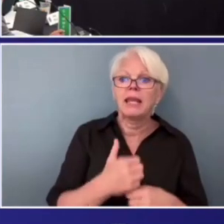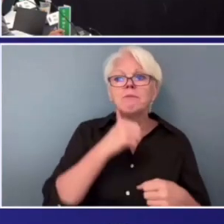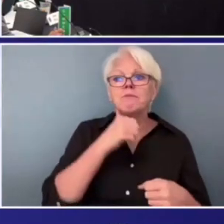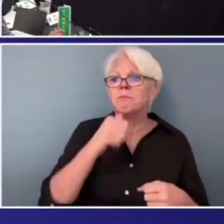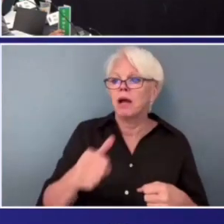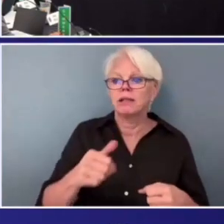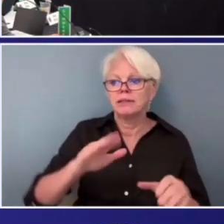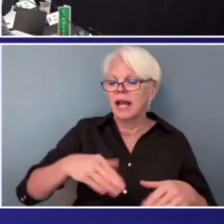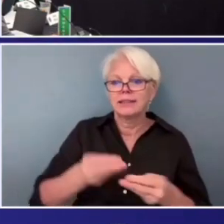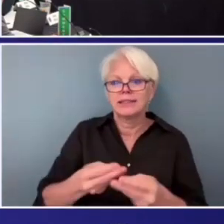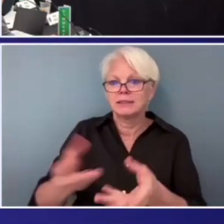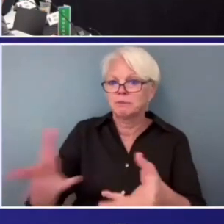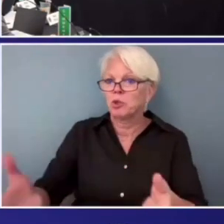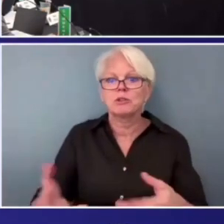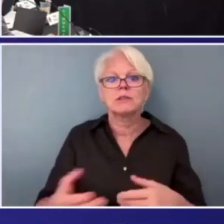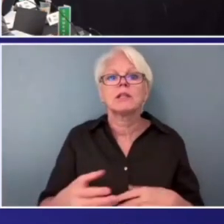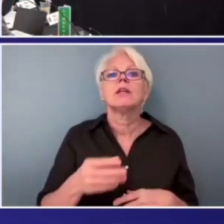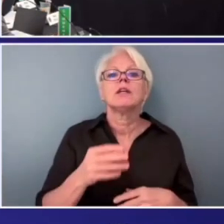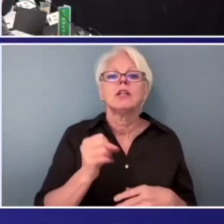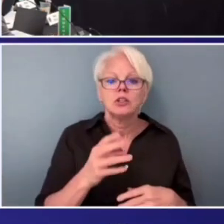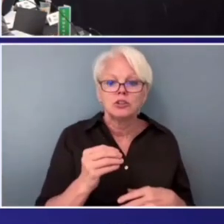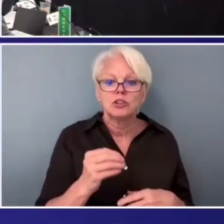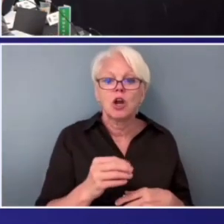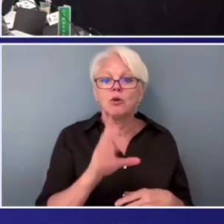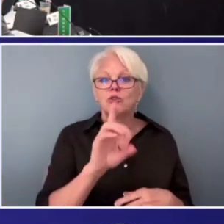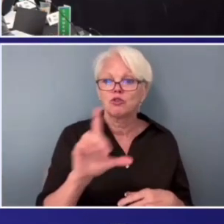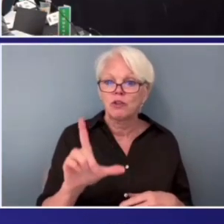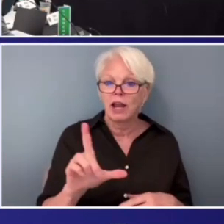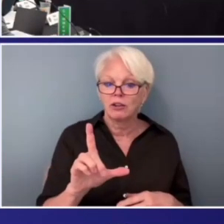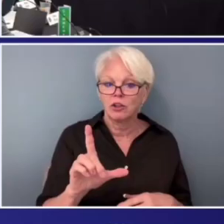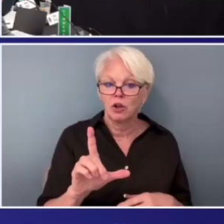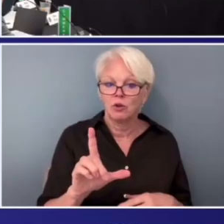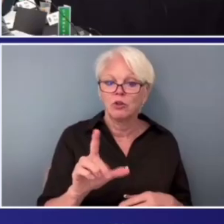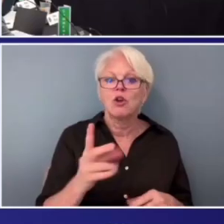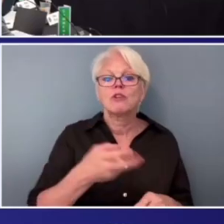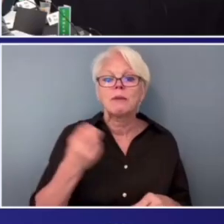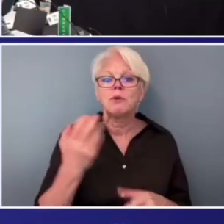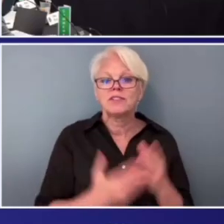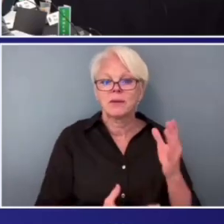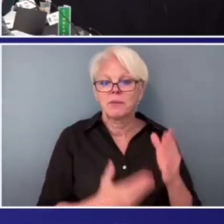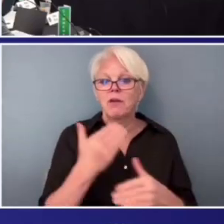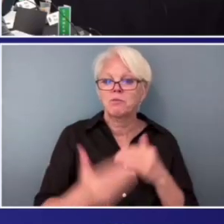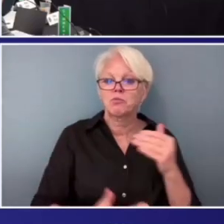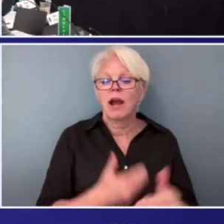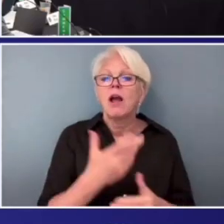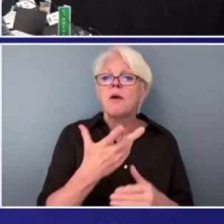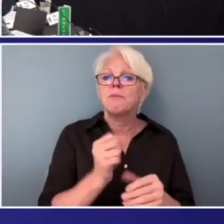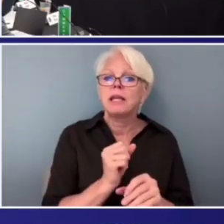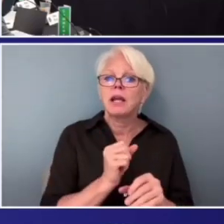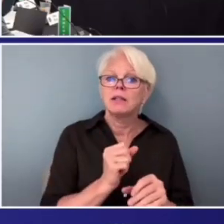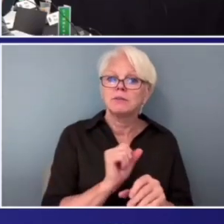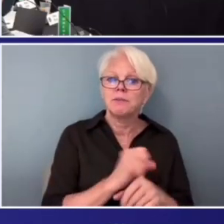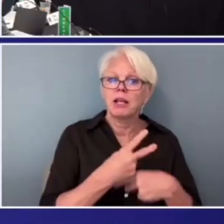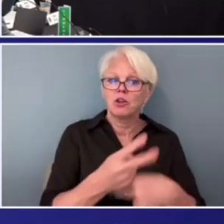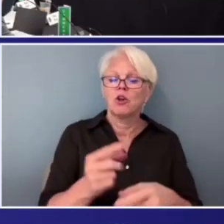the process of making a loan to a borrower because under FFEL, you had a loan, you had a loan servicer,